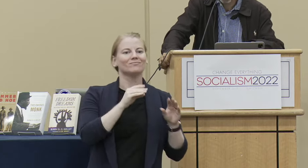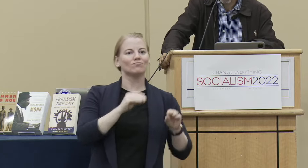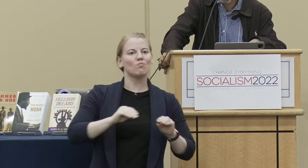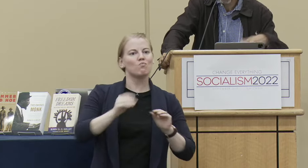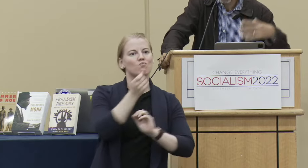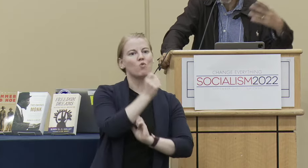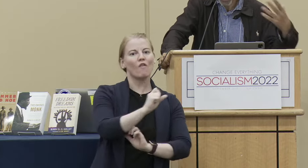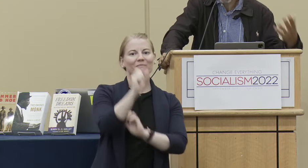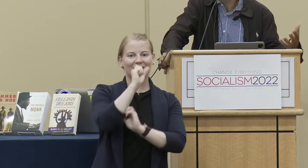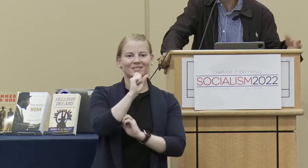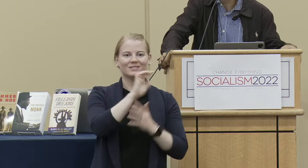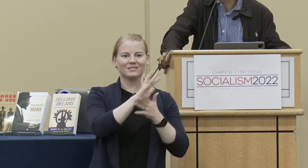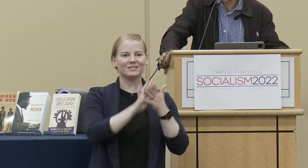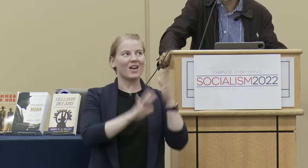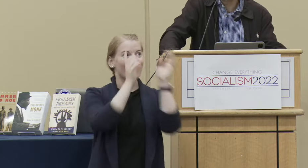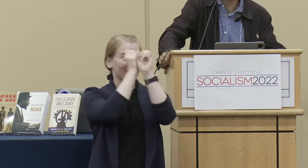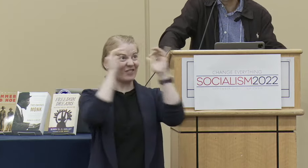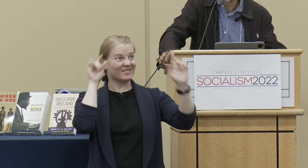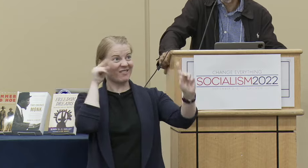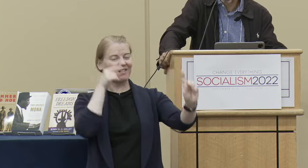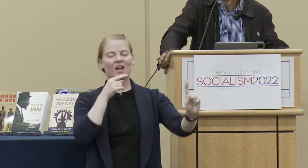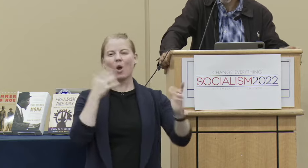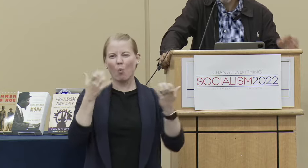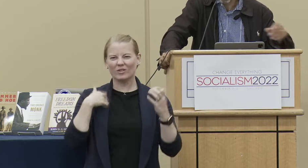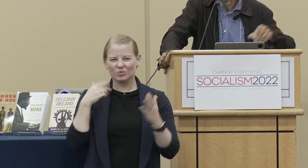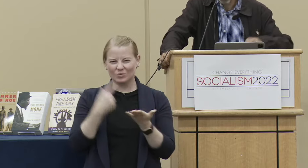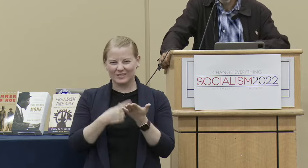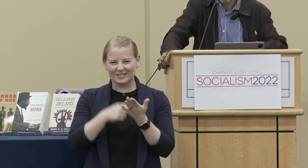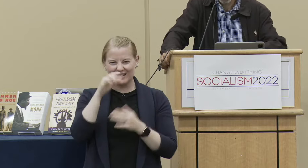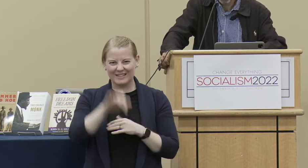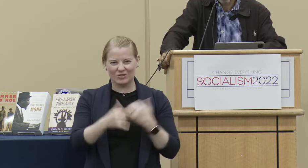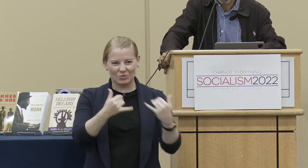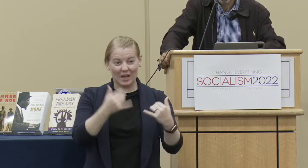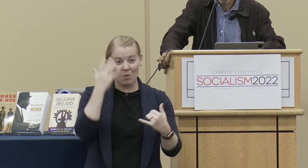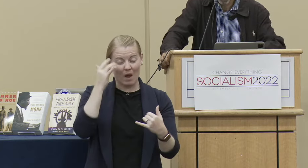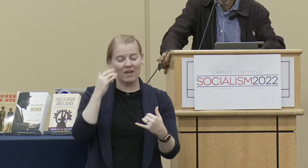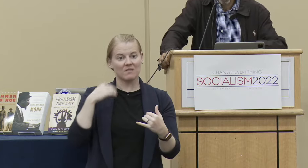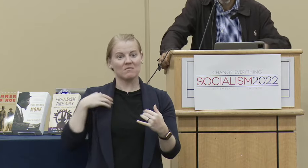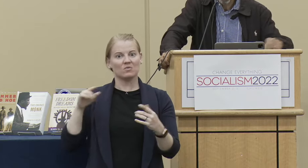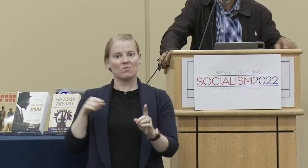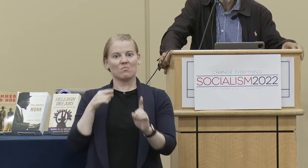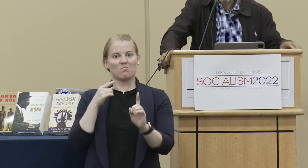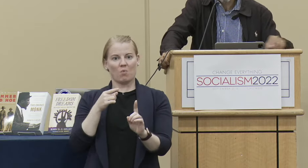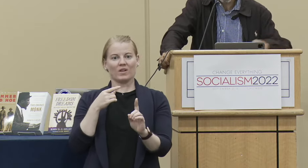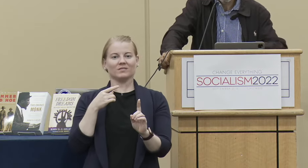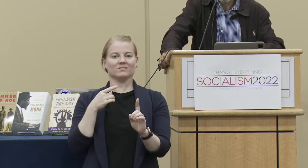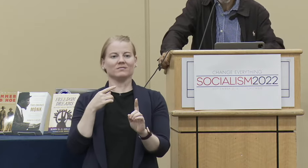other movements, other visions, and that's what I want to talk about today, because that is the chief argument, one of the